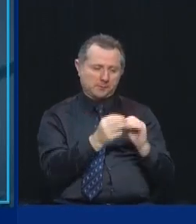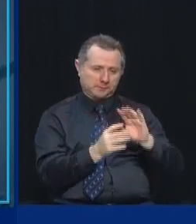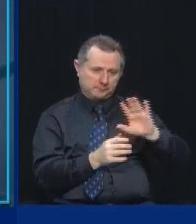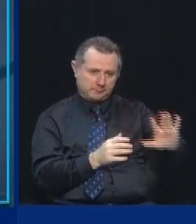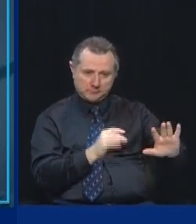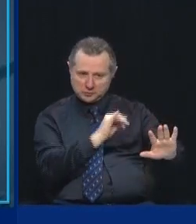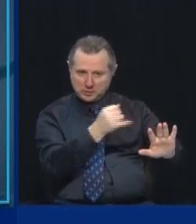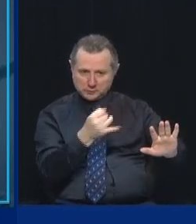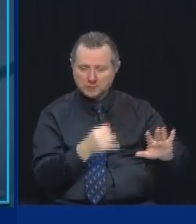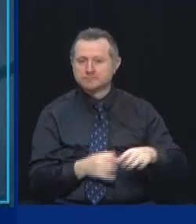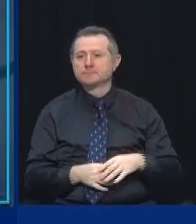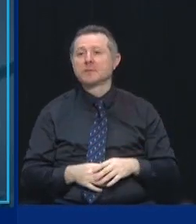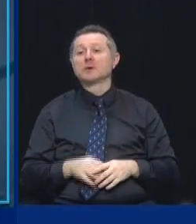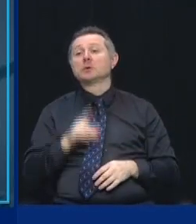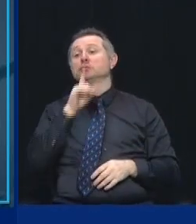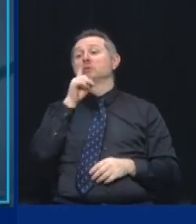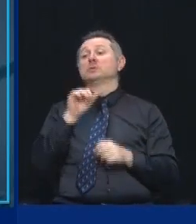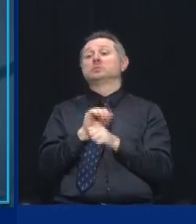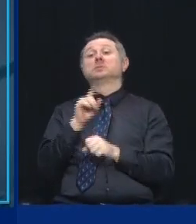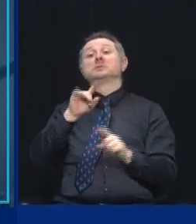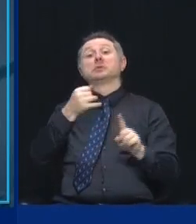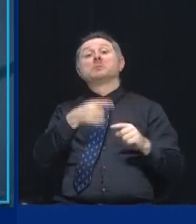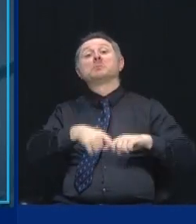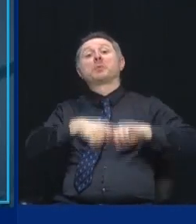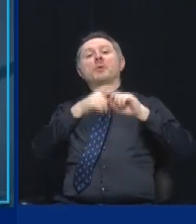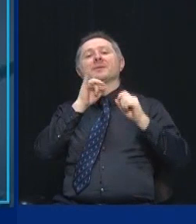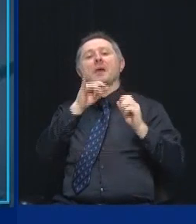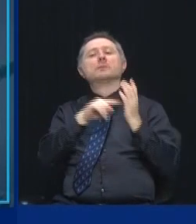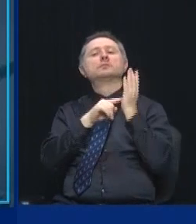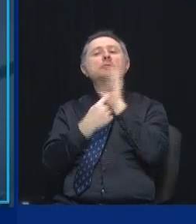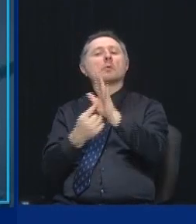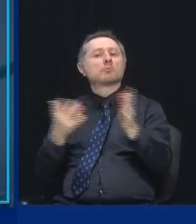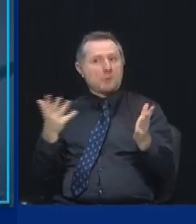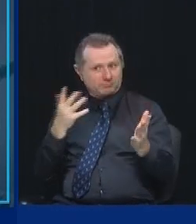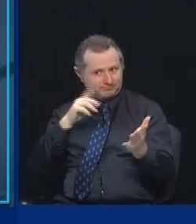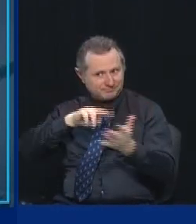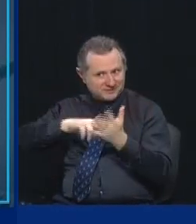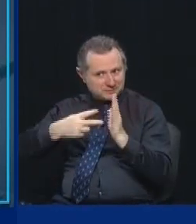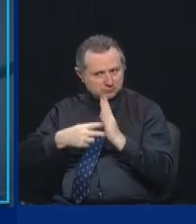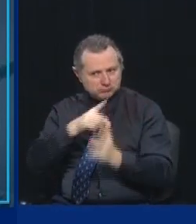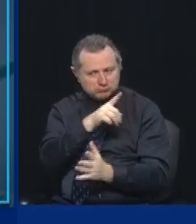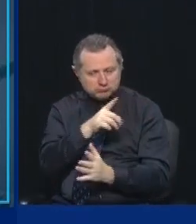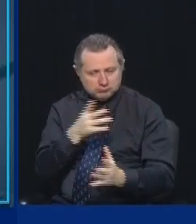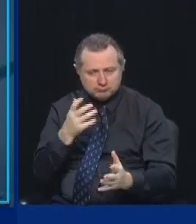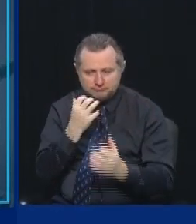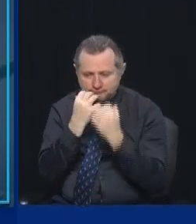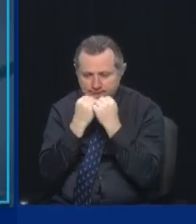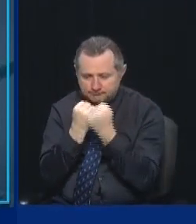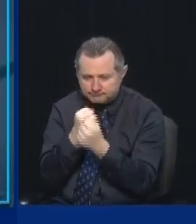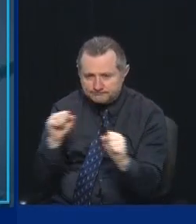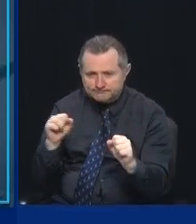THAT MADE PEOPLE RETHINK. NOBODY HAS ANY DATA ON THAT. I THINK THE J&J PAUSE SHOULD HAVE SHOWN PEOPLE THE EXACT